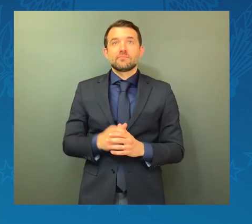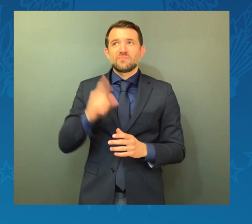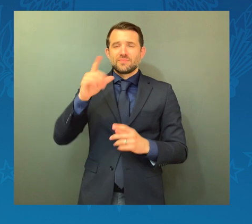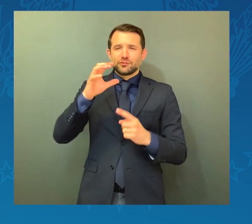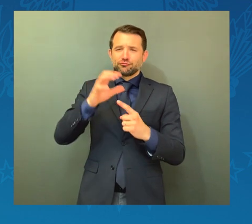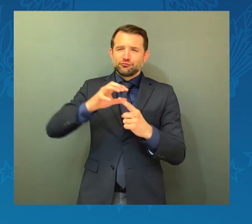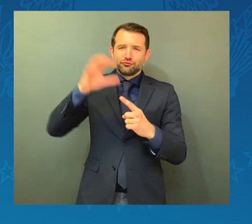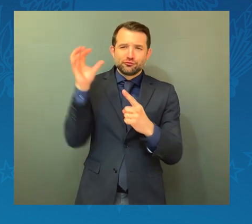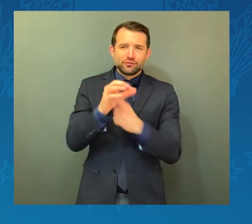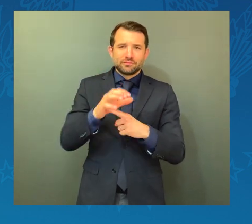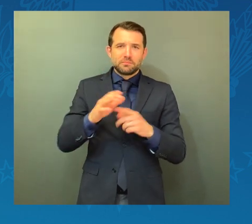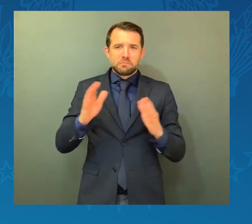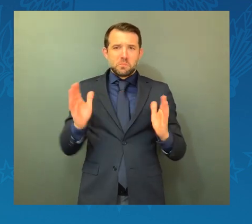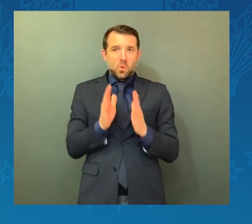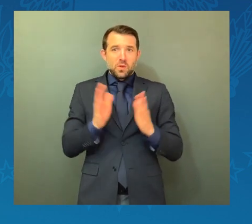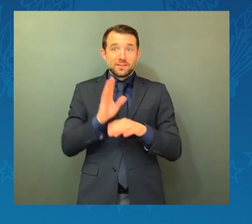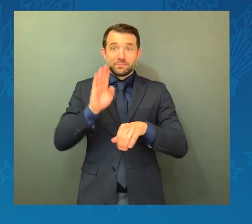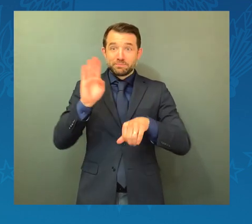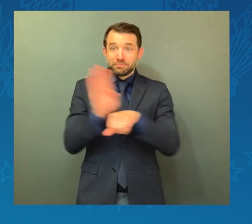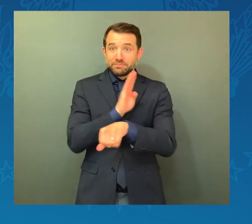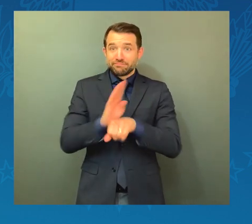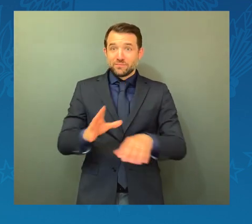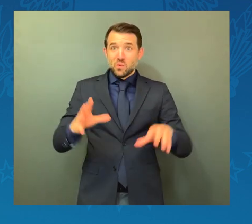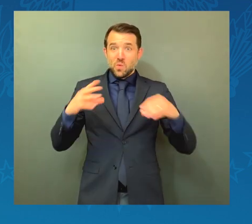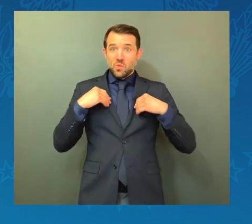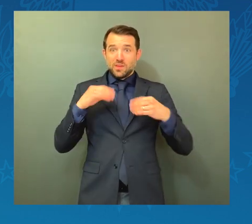and the communities we serve in the Senate